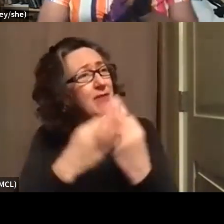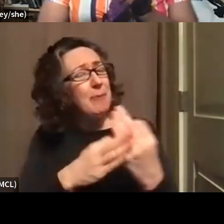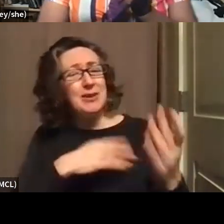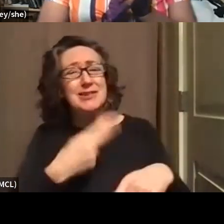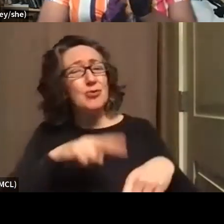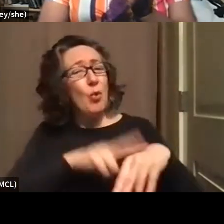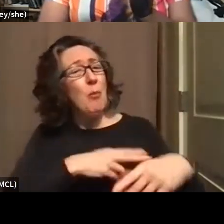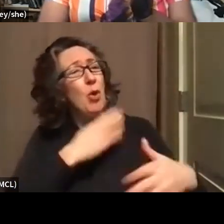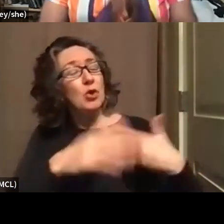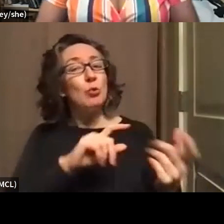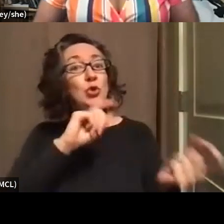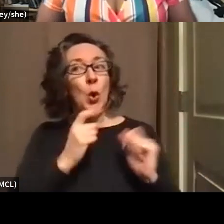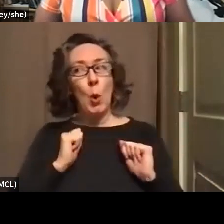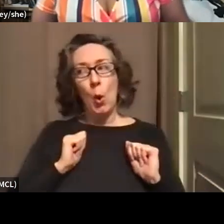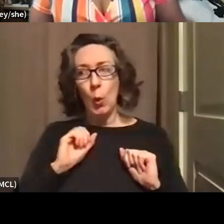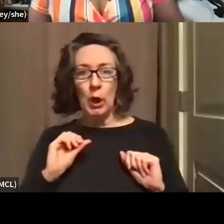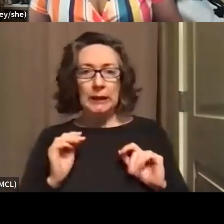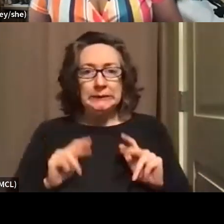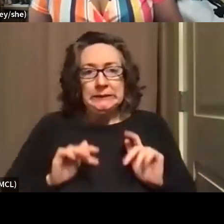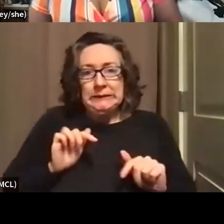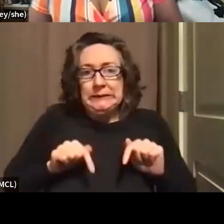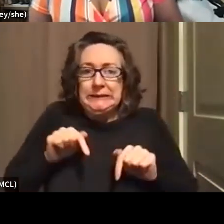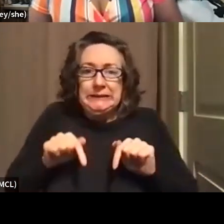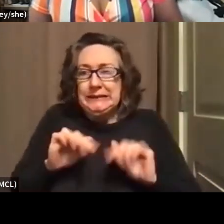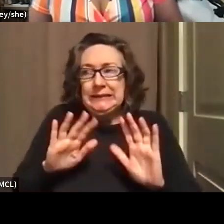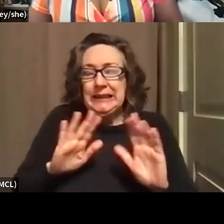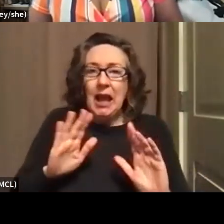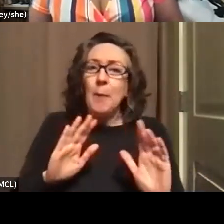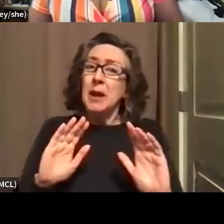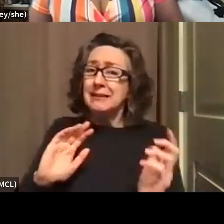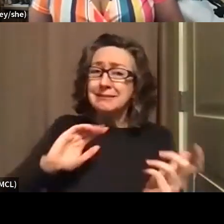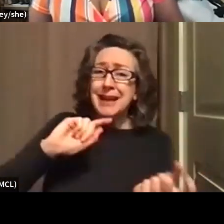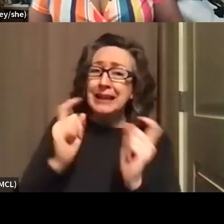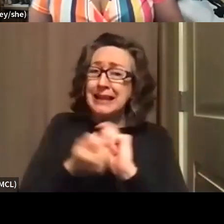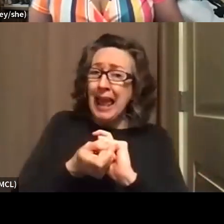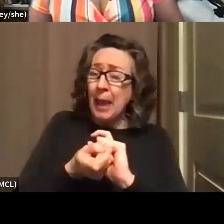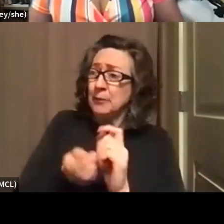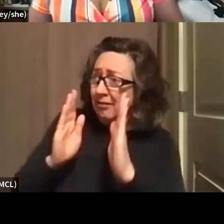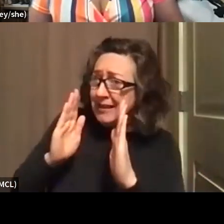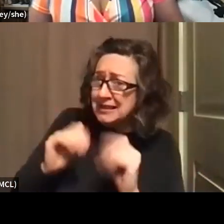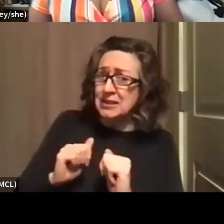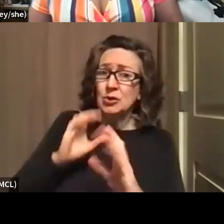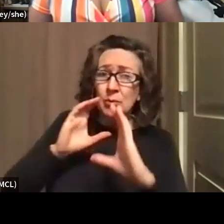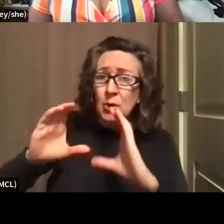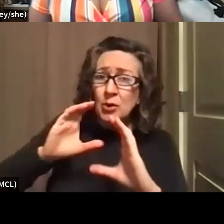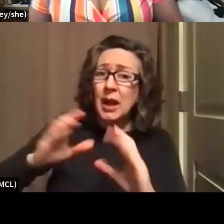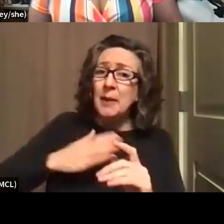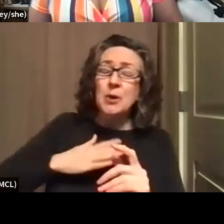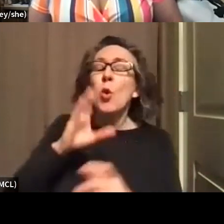Don't change, adapt, listen, communicate. Don't assume.